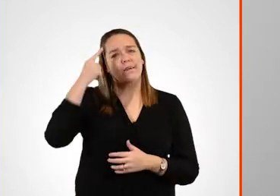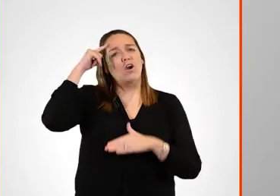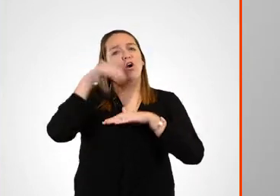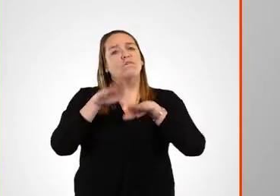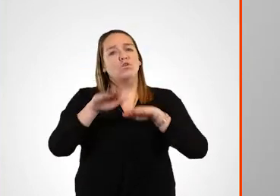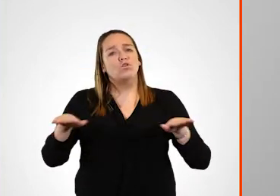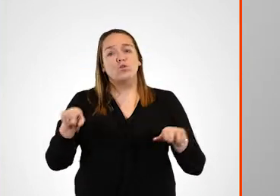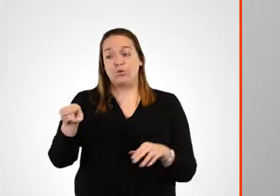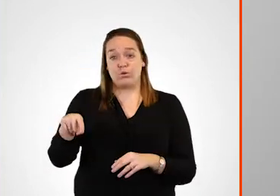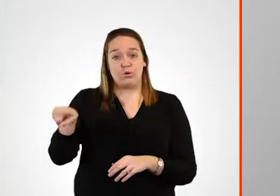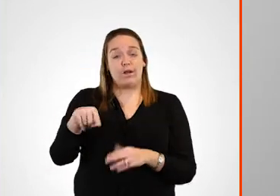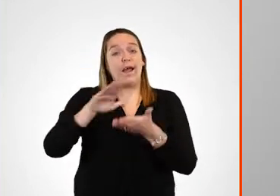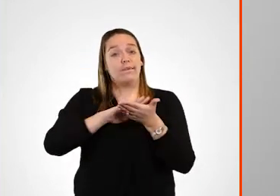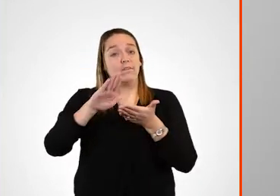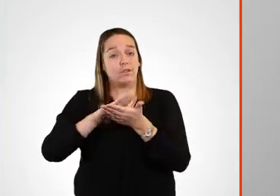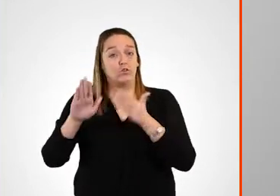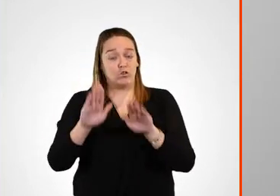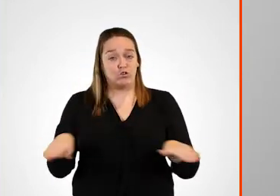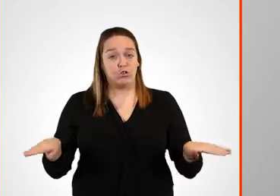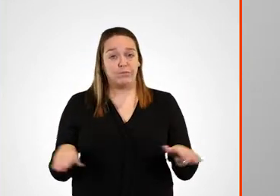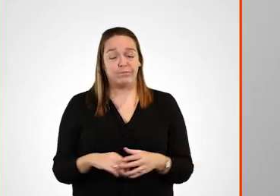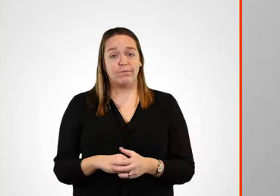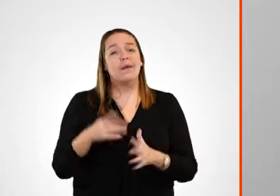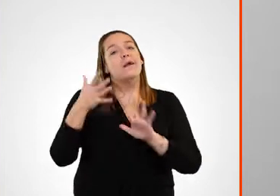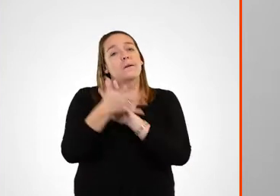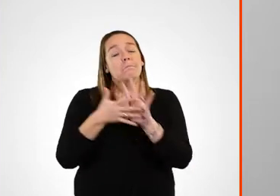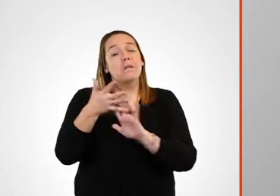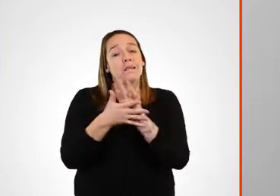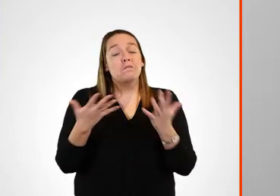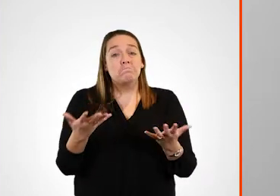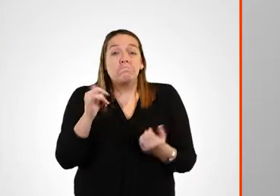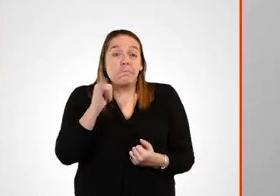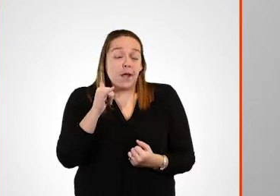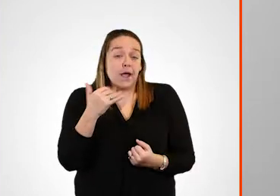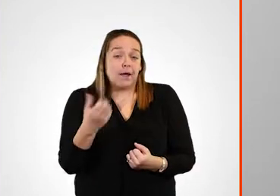who are hard of hearing, this tells us that maybe more than a third